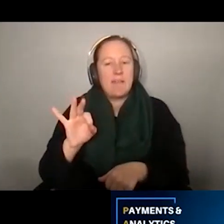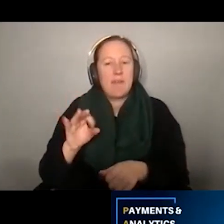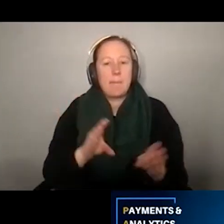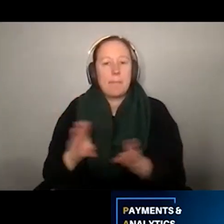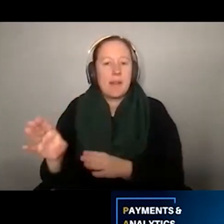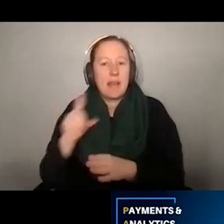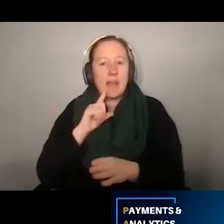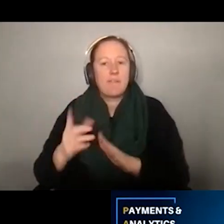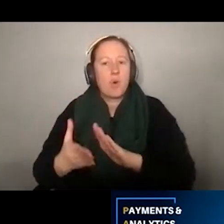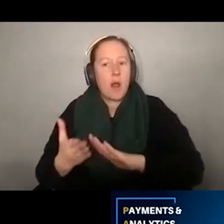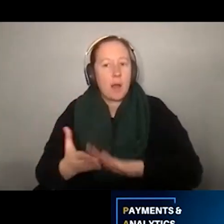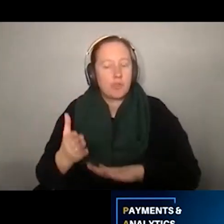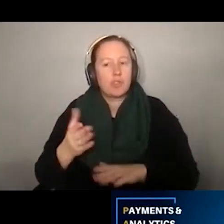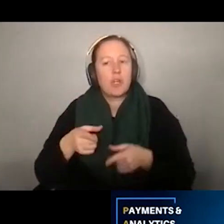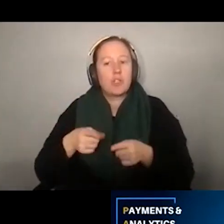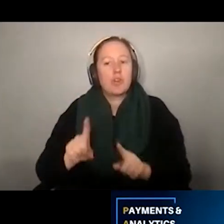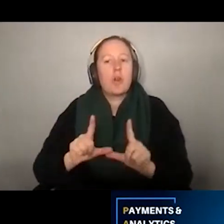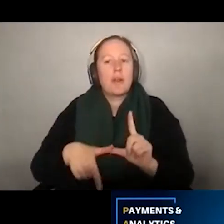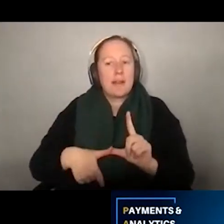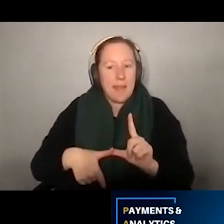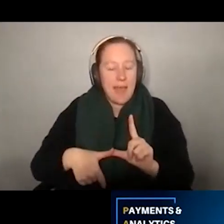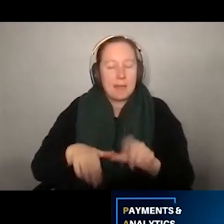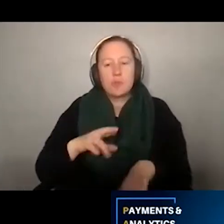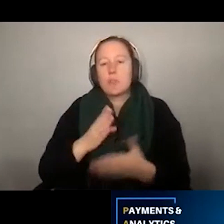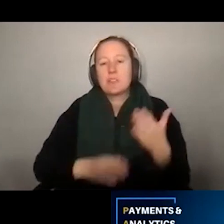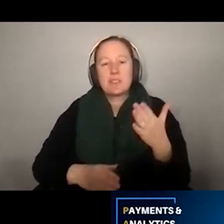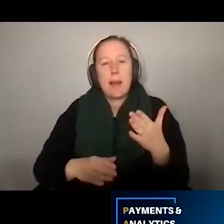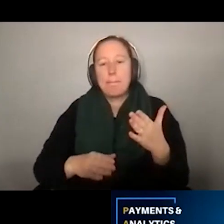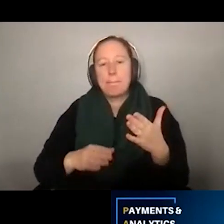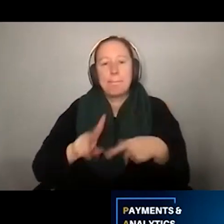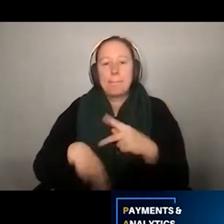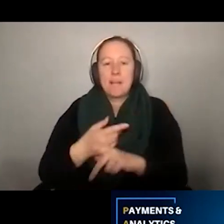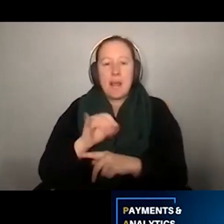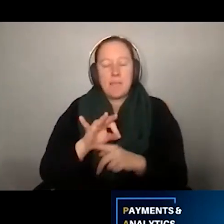during a lapse in appropriations or some combination of those words, you'll be able to find it.